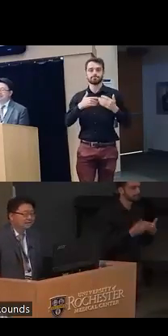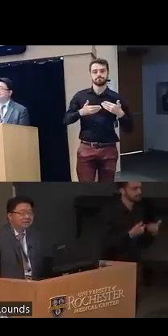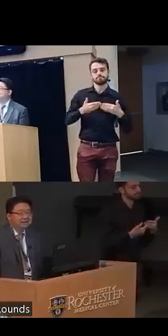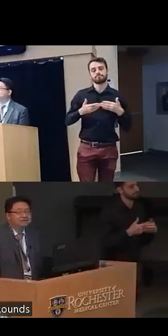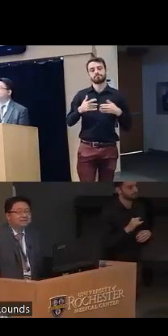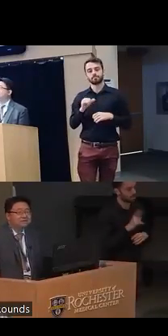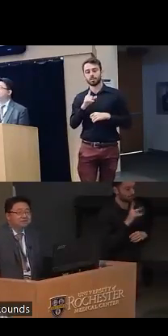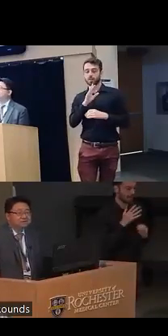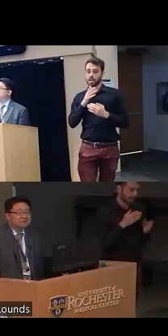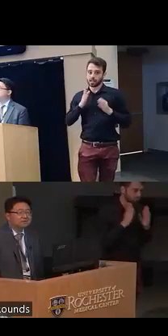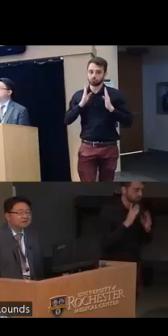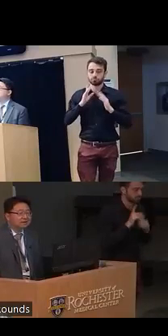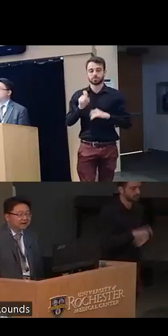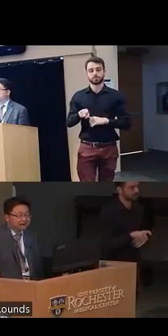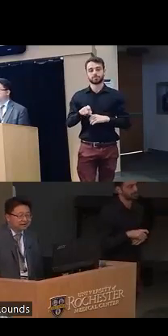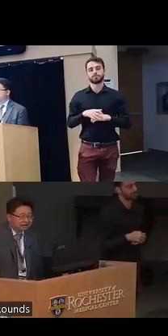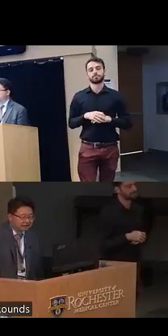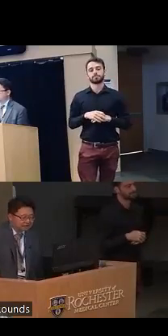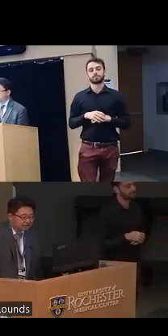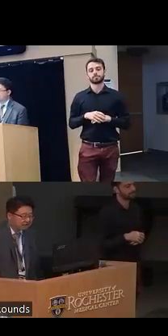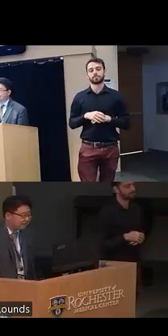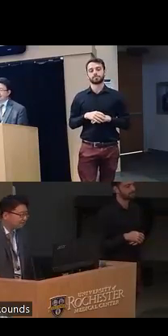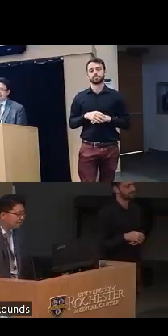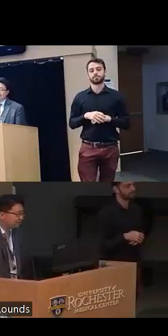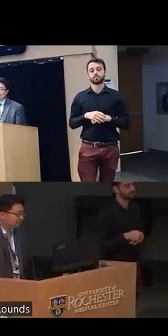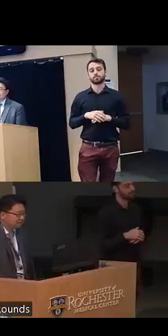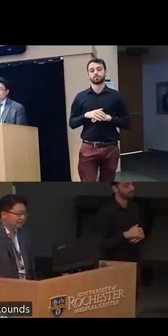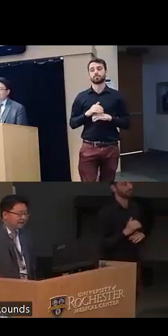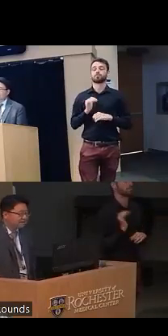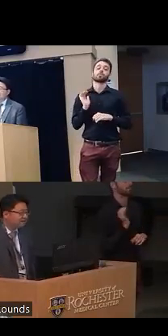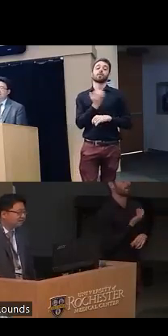clinical revenue is also getting higher and higher I think we last